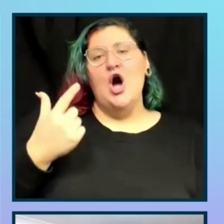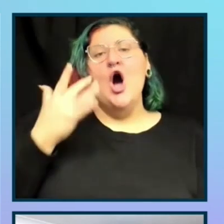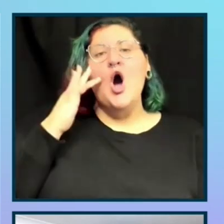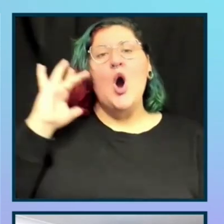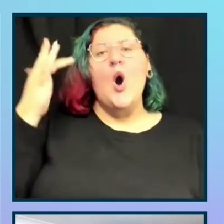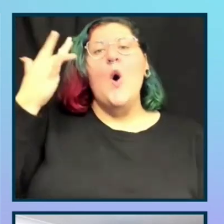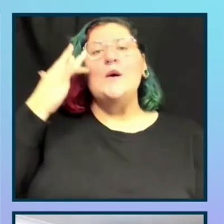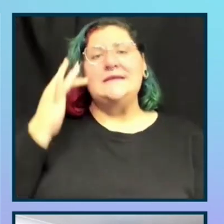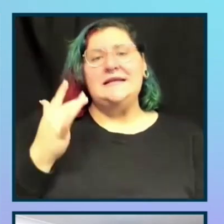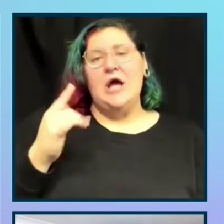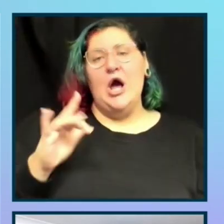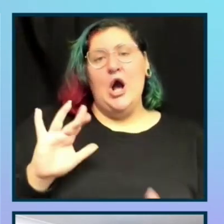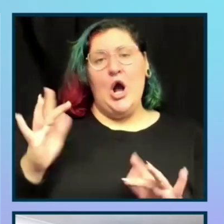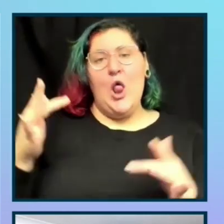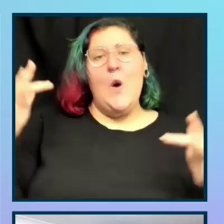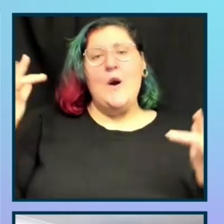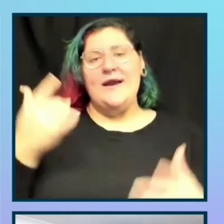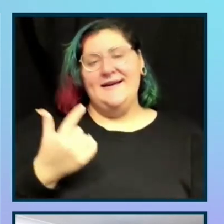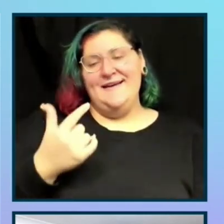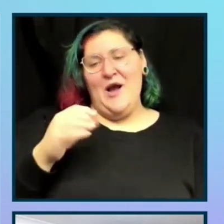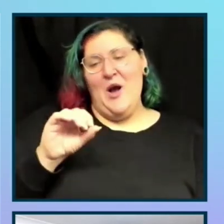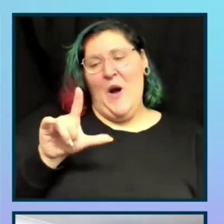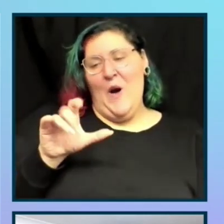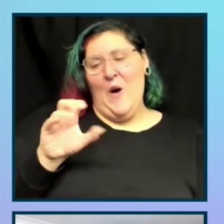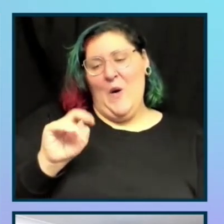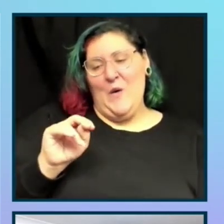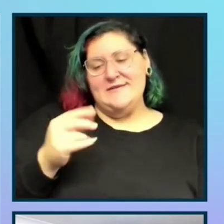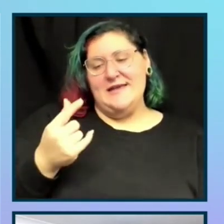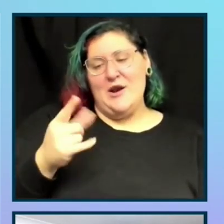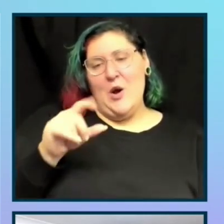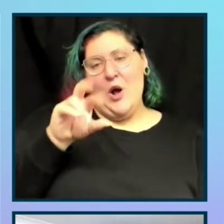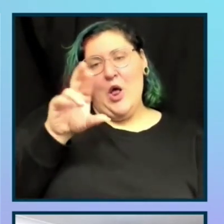all your reputation in XP and renowned and things are doubled.